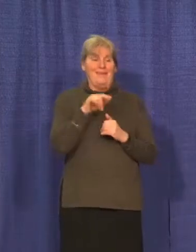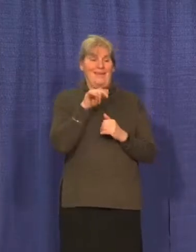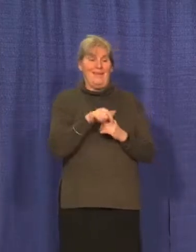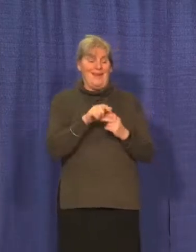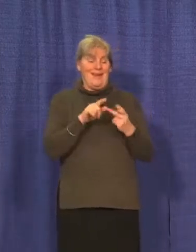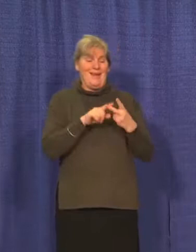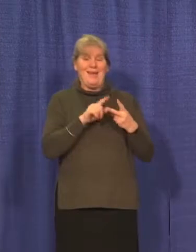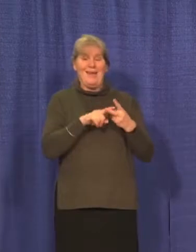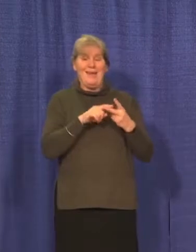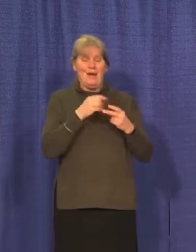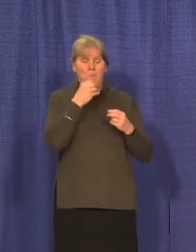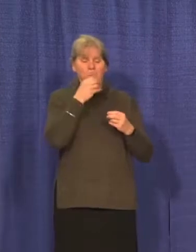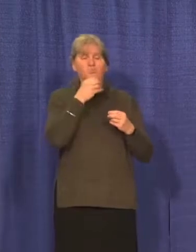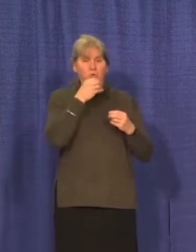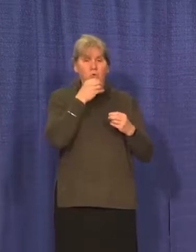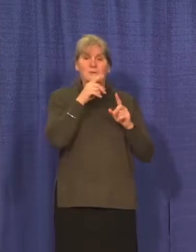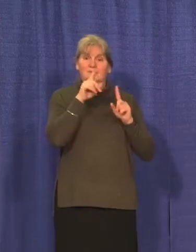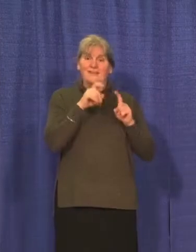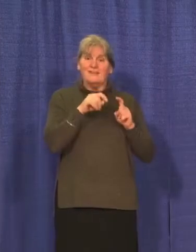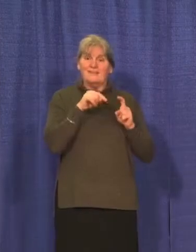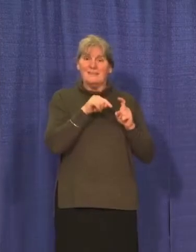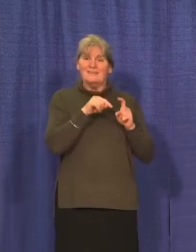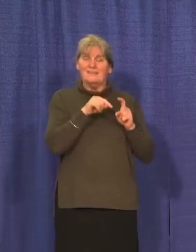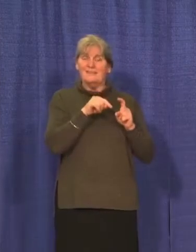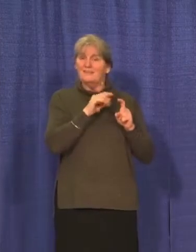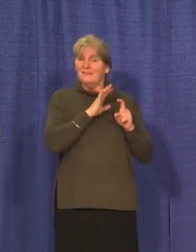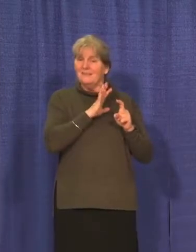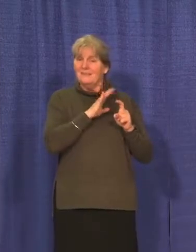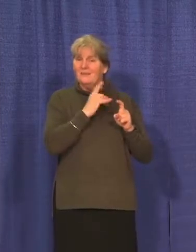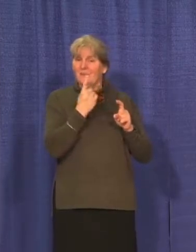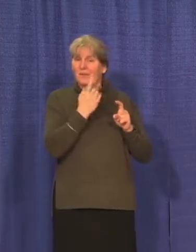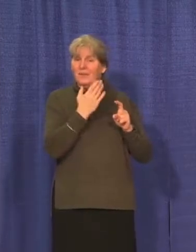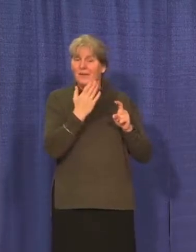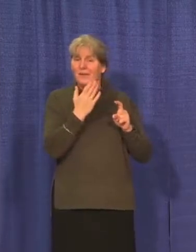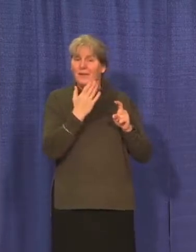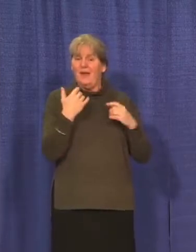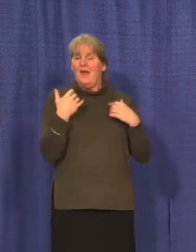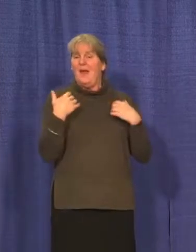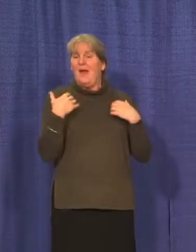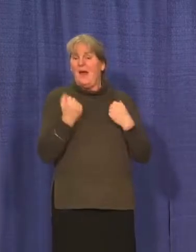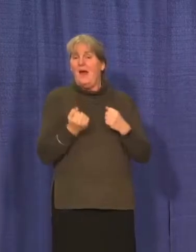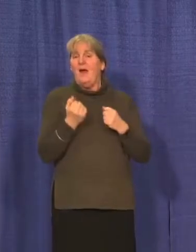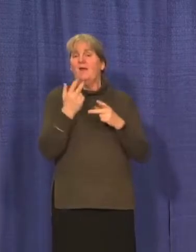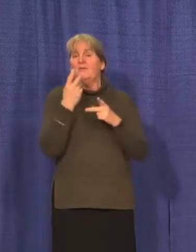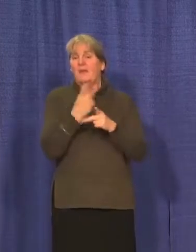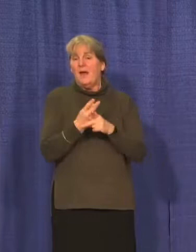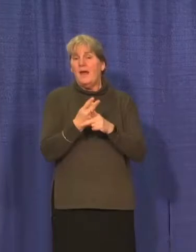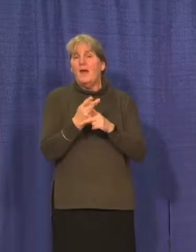rinse and gargle collection for the test is a healthcare professional is not required at